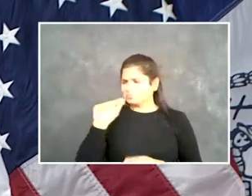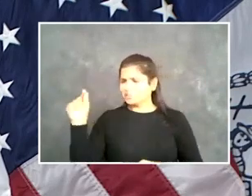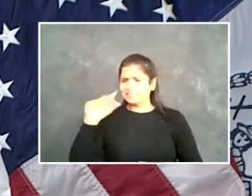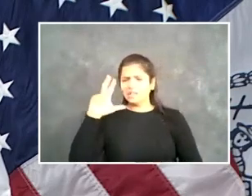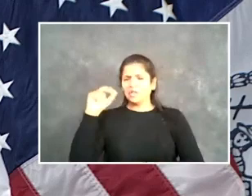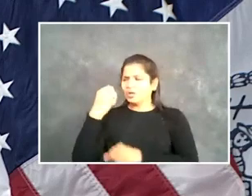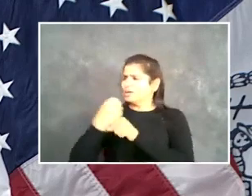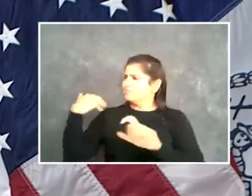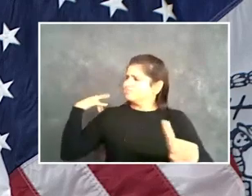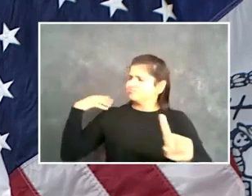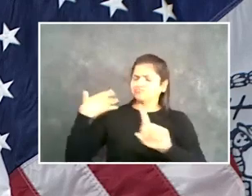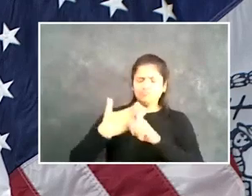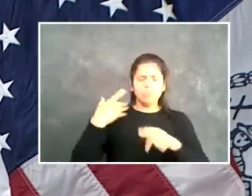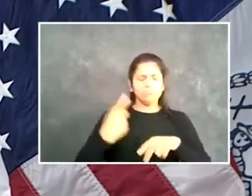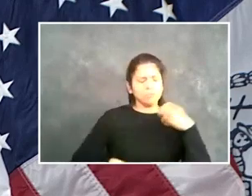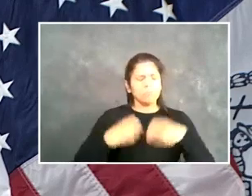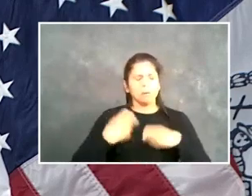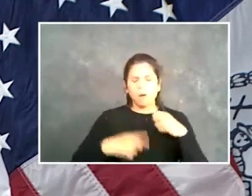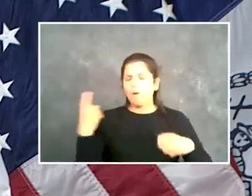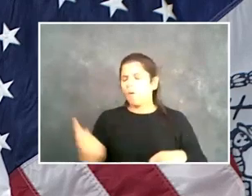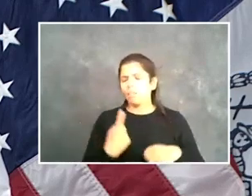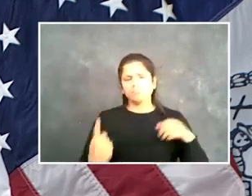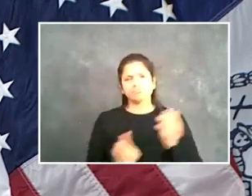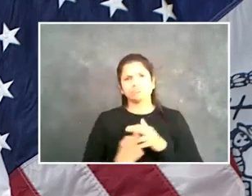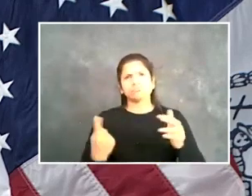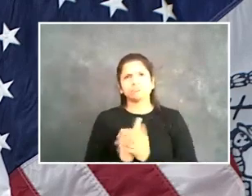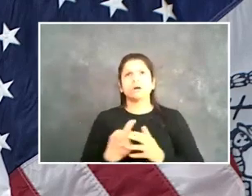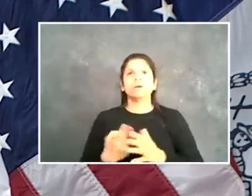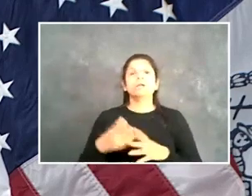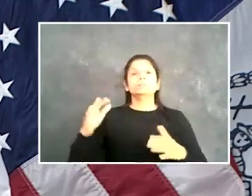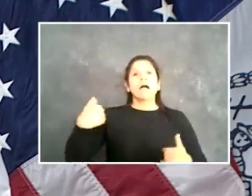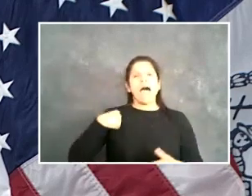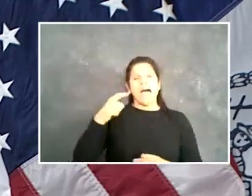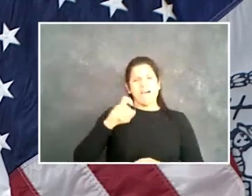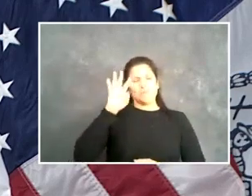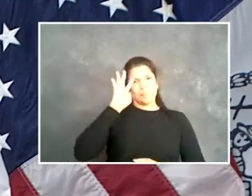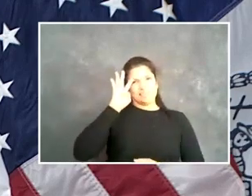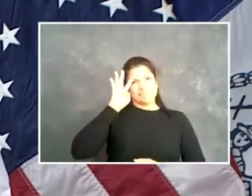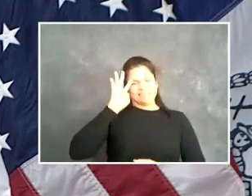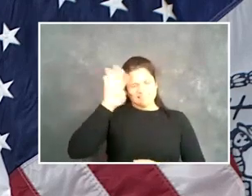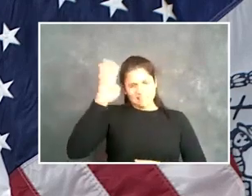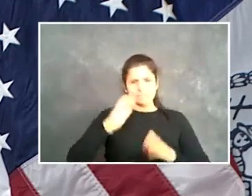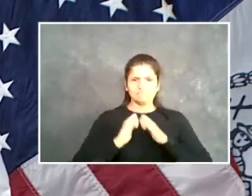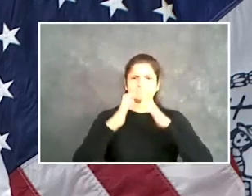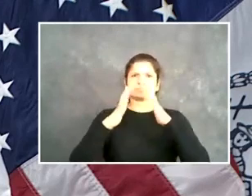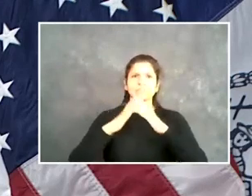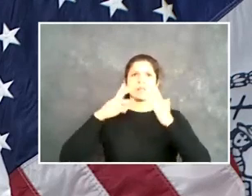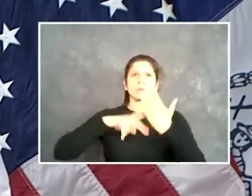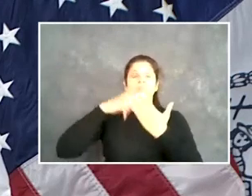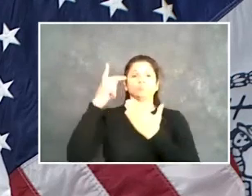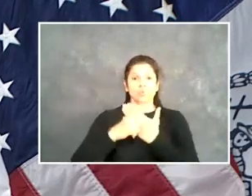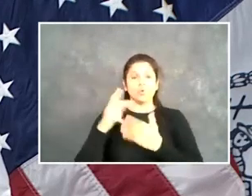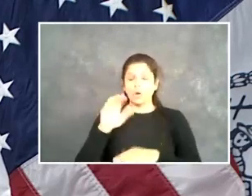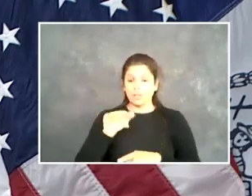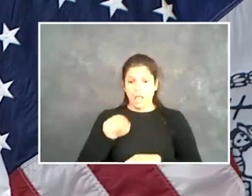FEELS STRONGLY THIS IS THE X FACTOR TO END THAT HABIT OF AN INDIVIDUAL BEING ABLE TO STAY